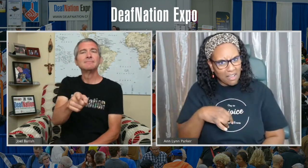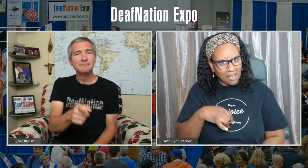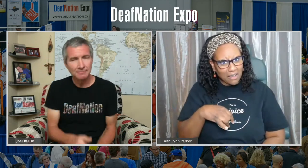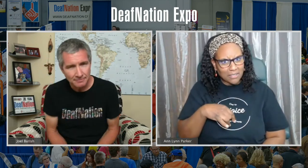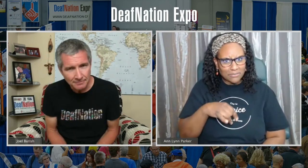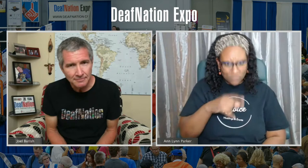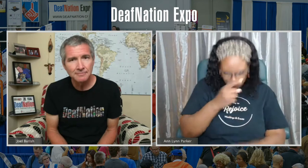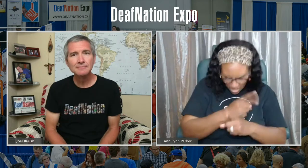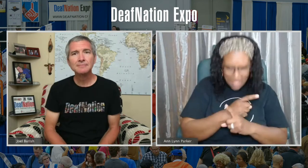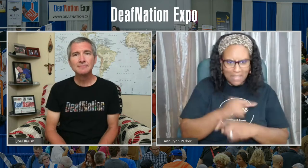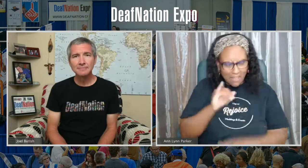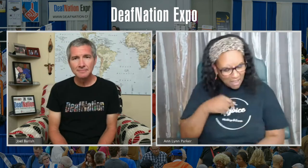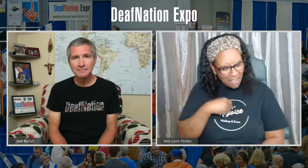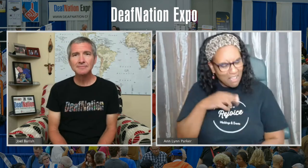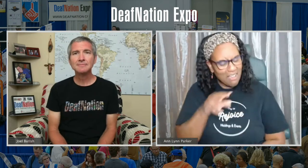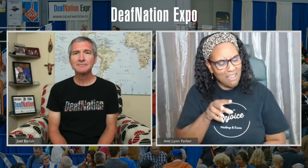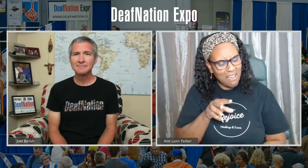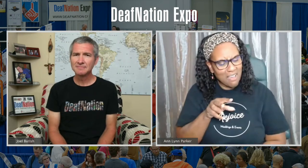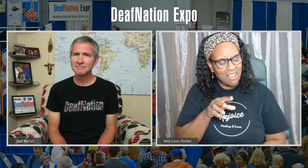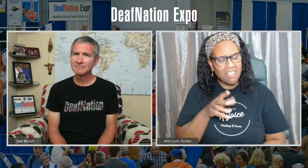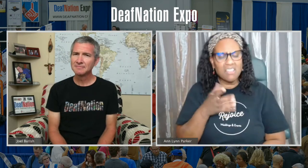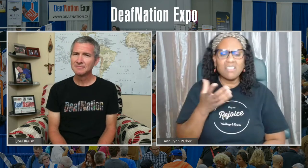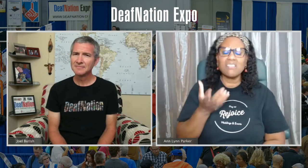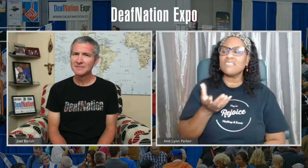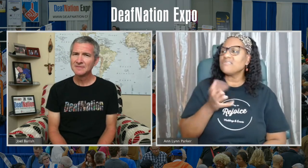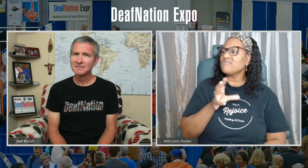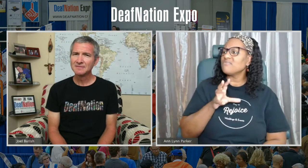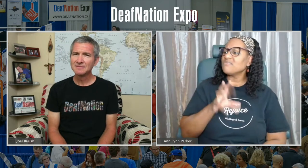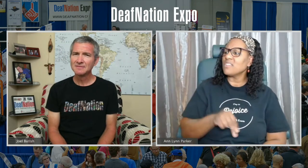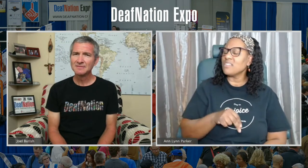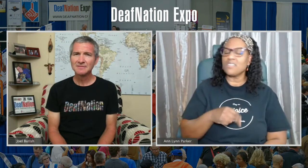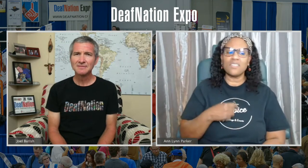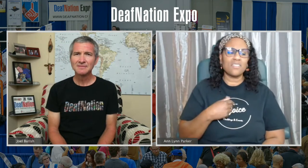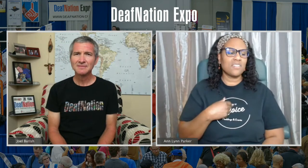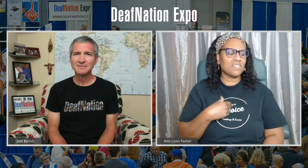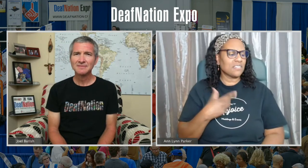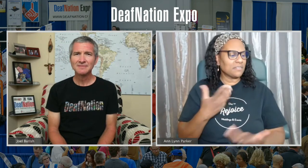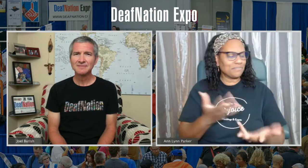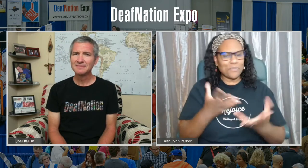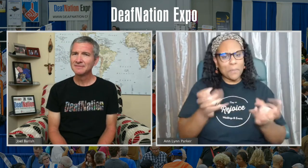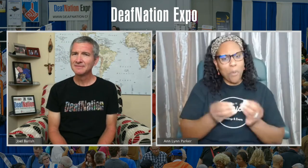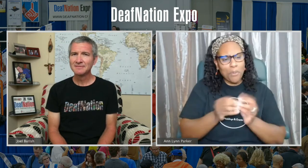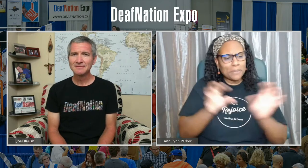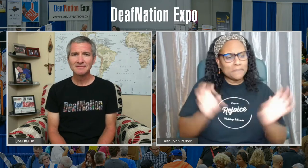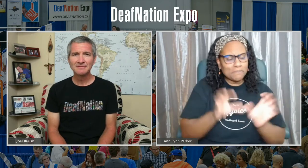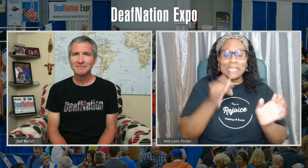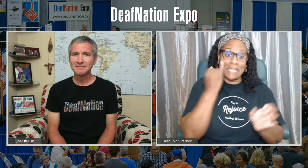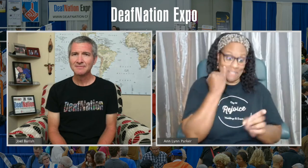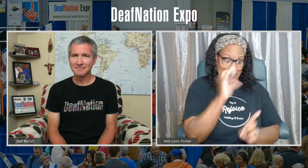Right. No. I wanted more decoration.